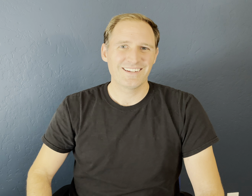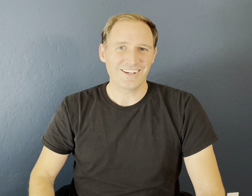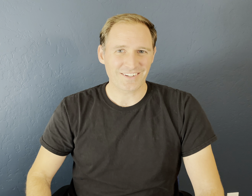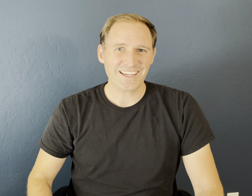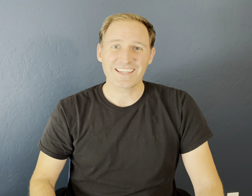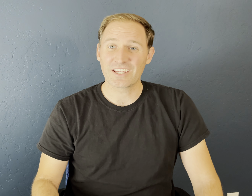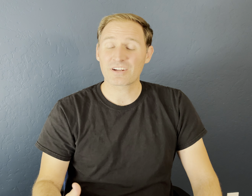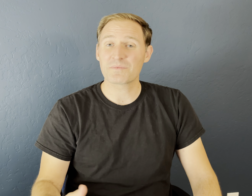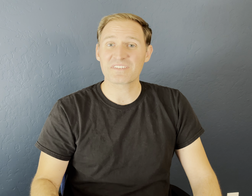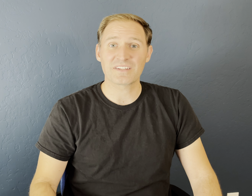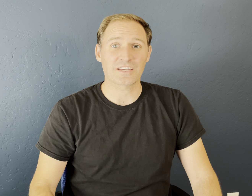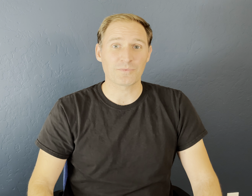Okay, here comes the second one.